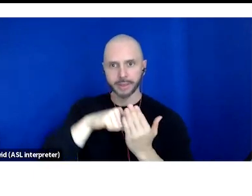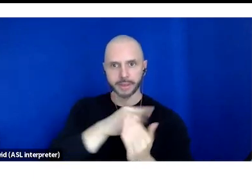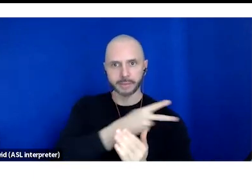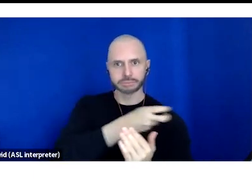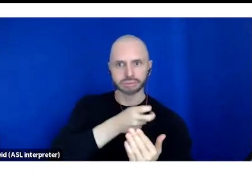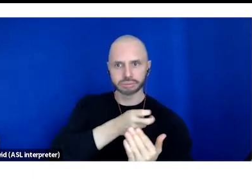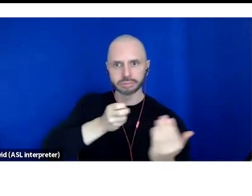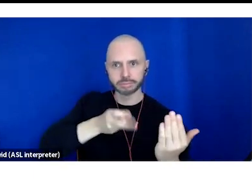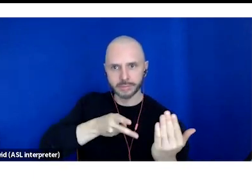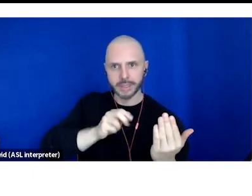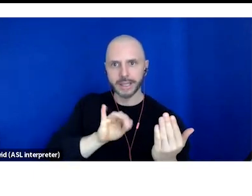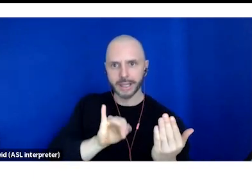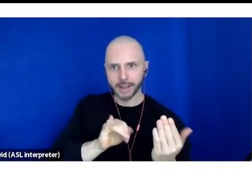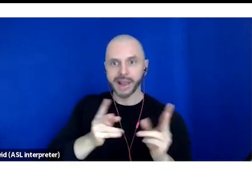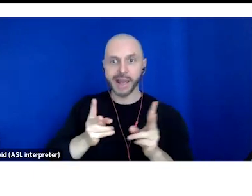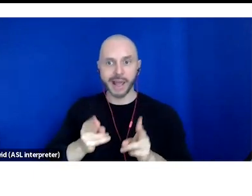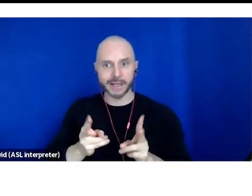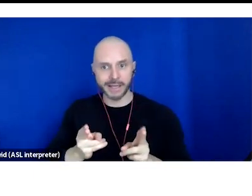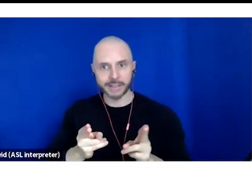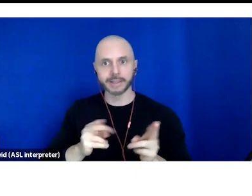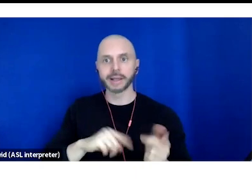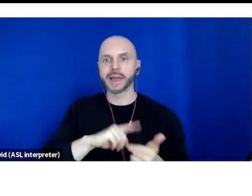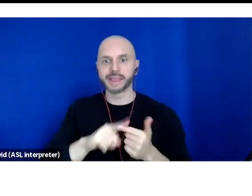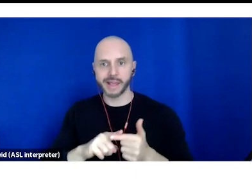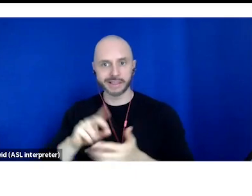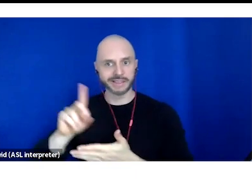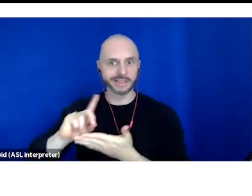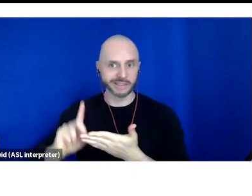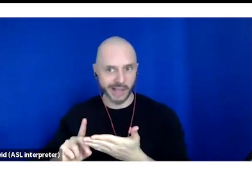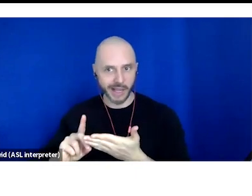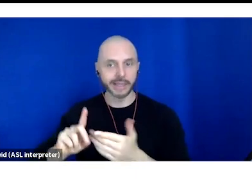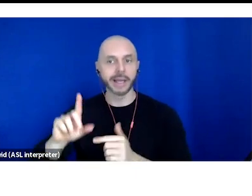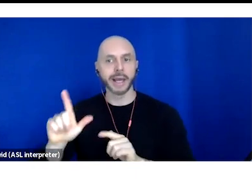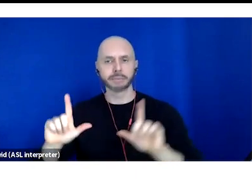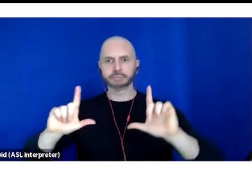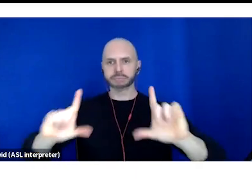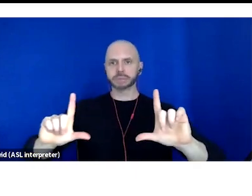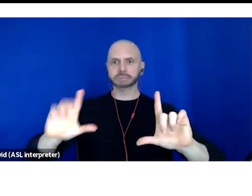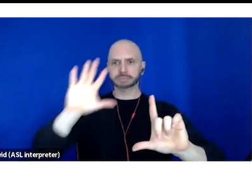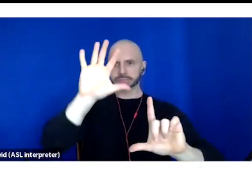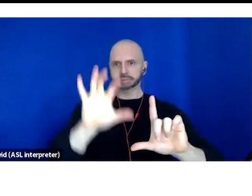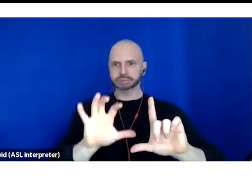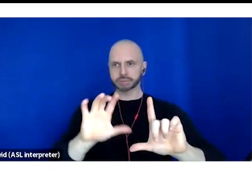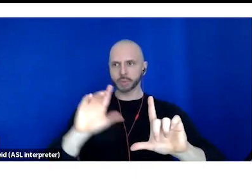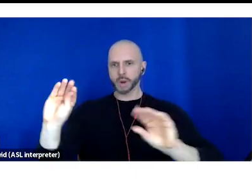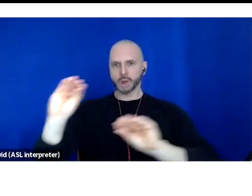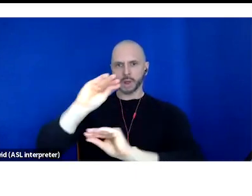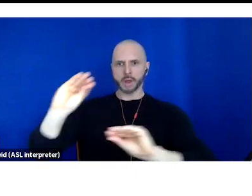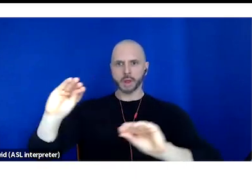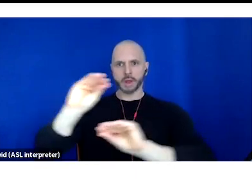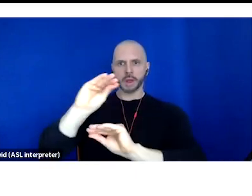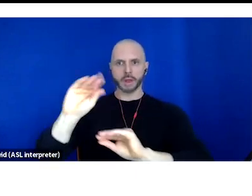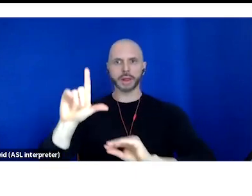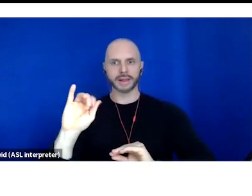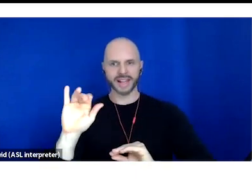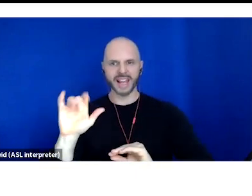also then the design and layout of the content. Nevertheless, you can apply these ideas in any